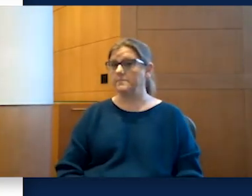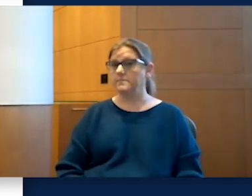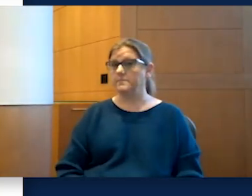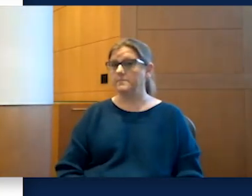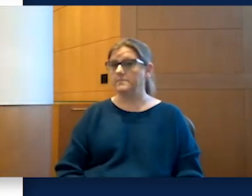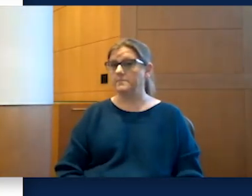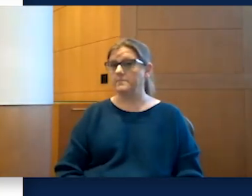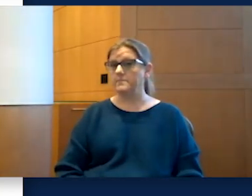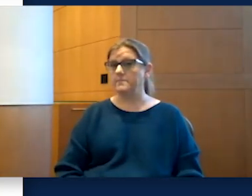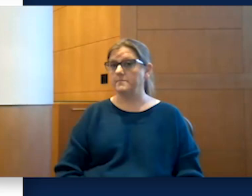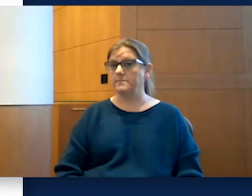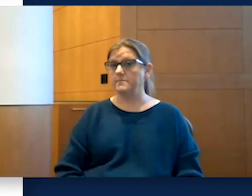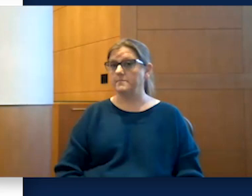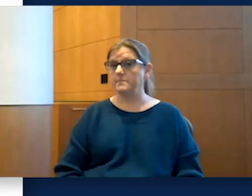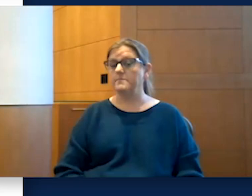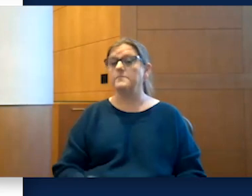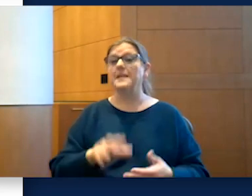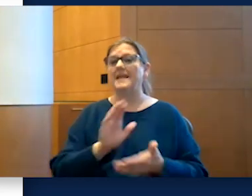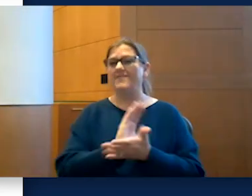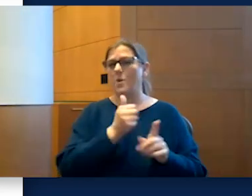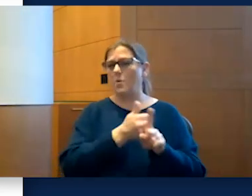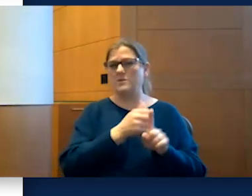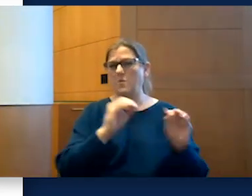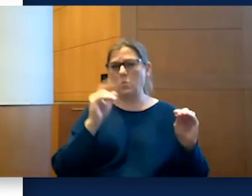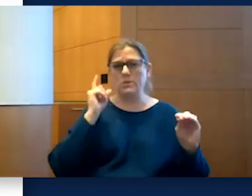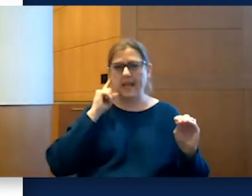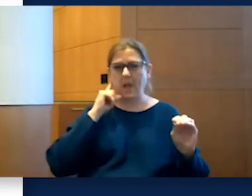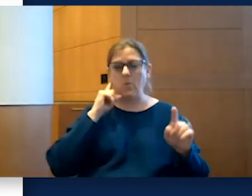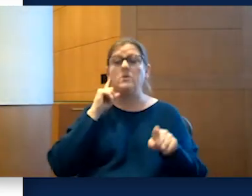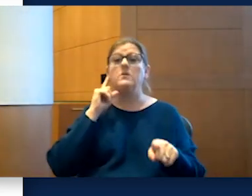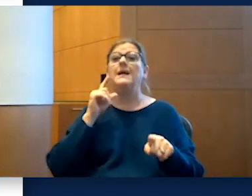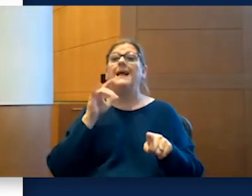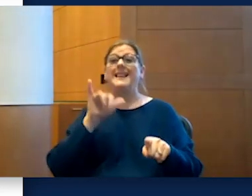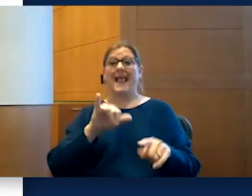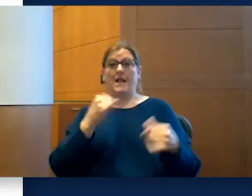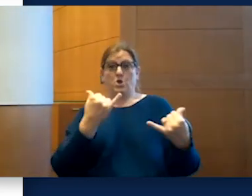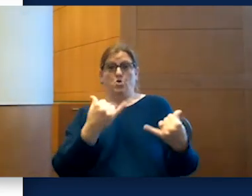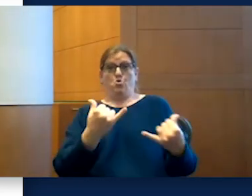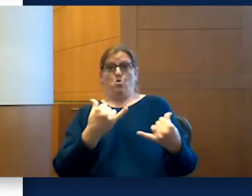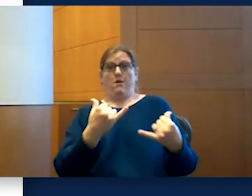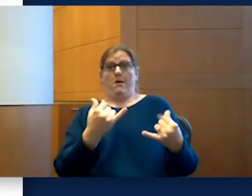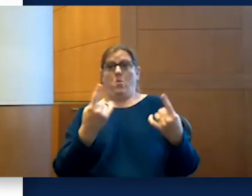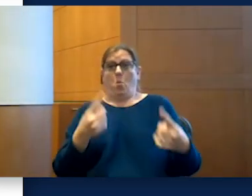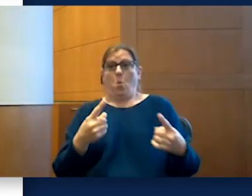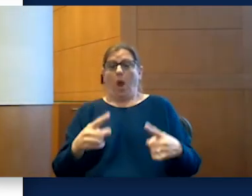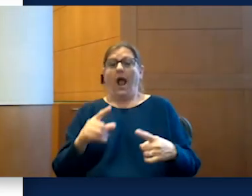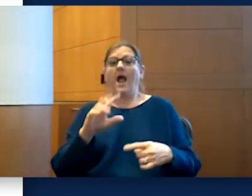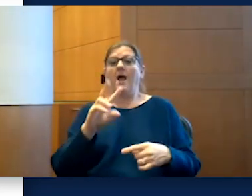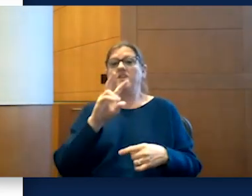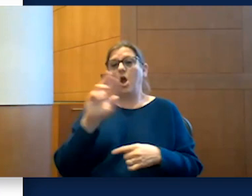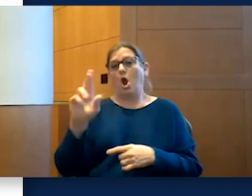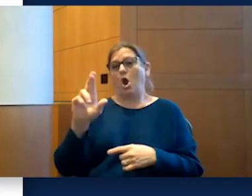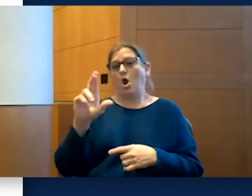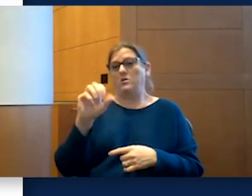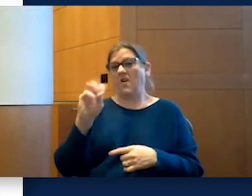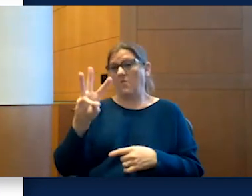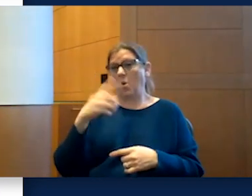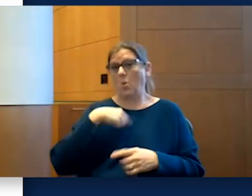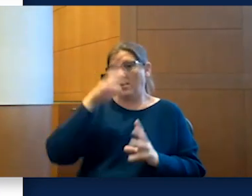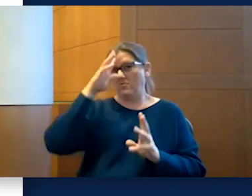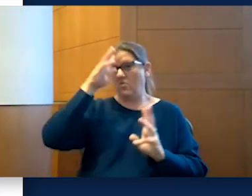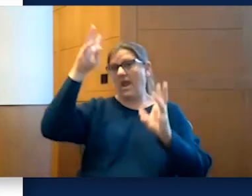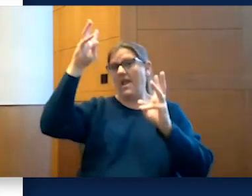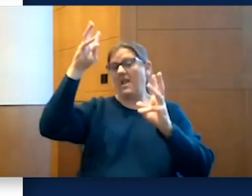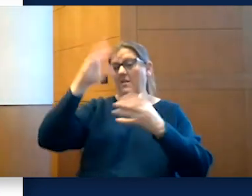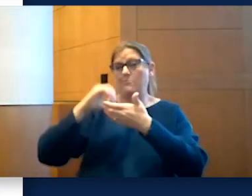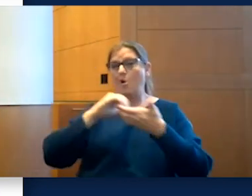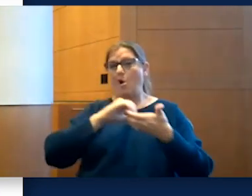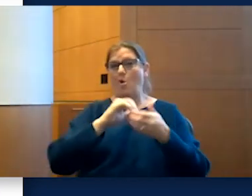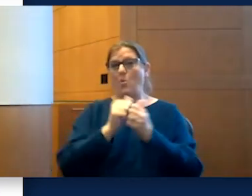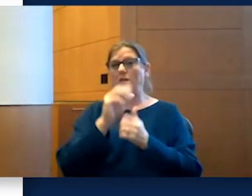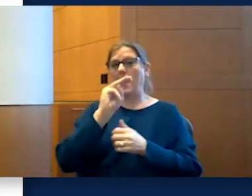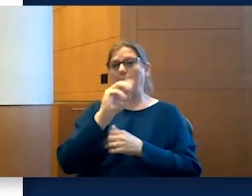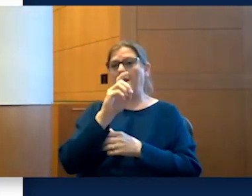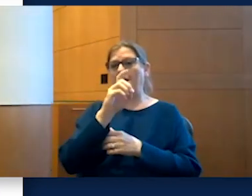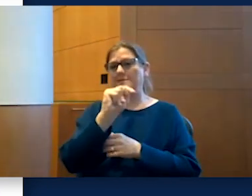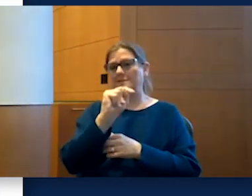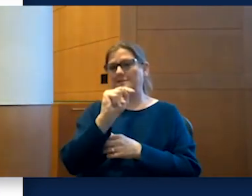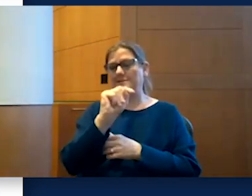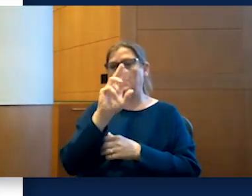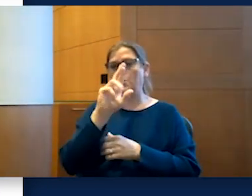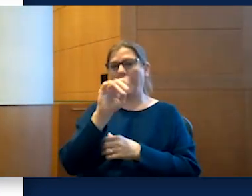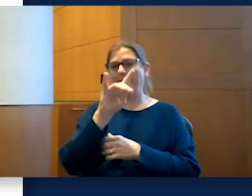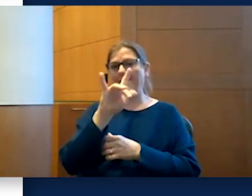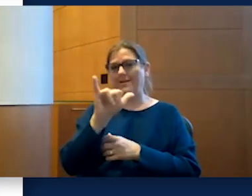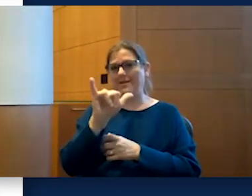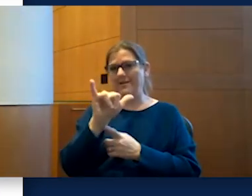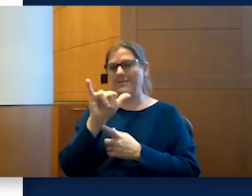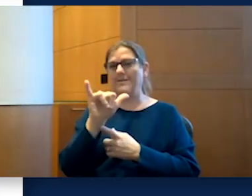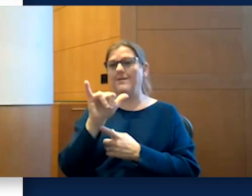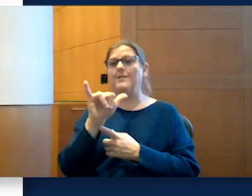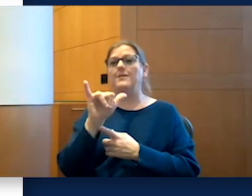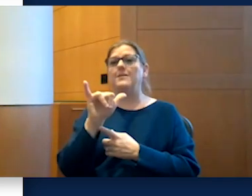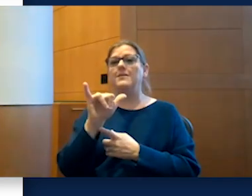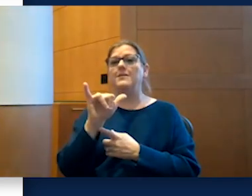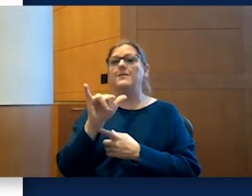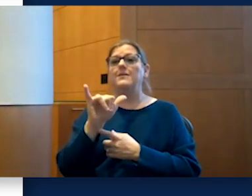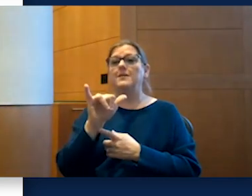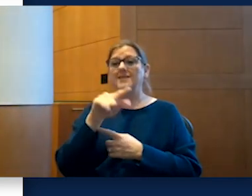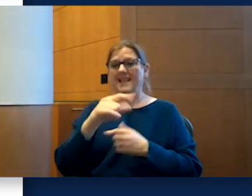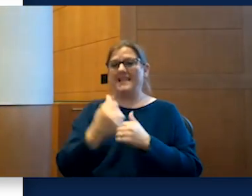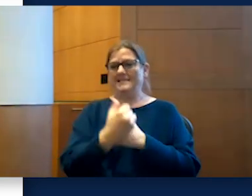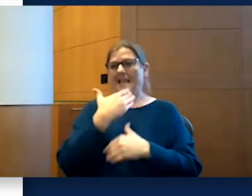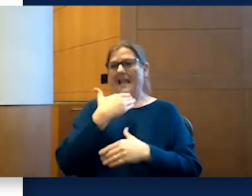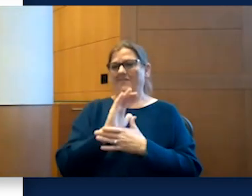So, this the current state of that virtual reality software that we're creating in partnership with MXT Reality. They sent us this video. I believe at the end of the week we might be getting a beta version to actually test it out.